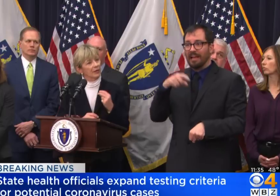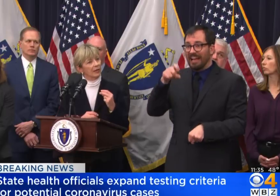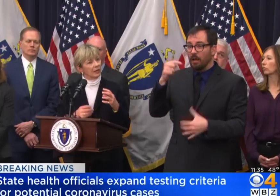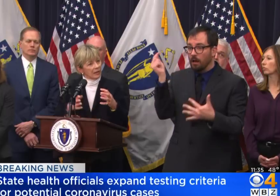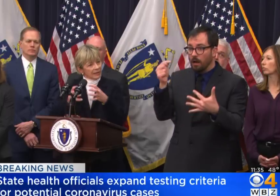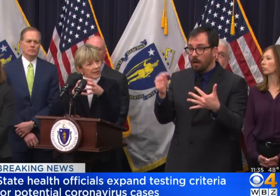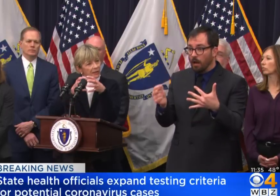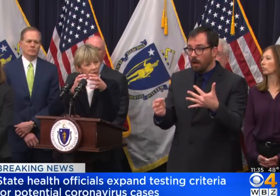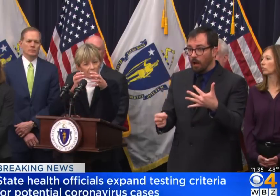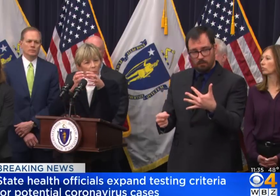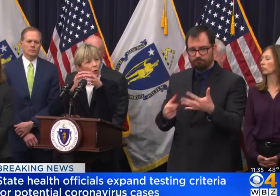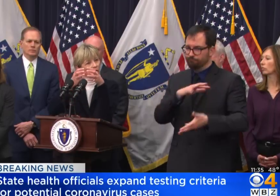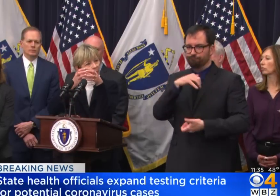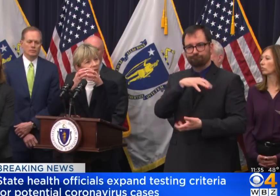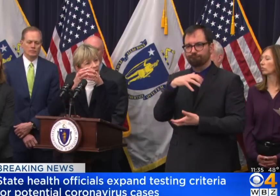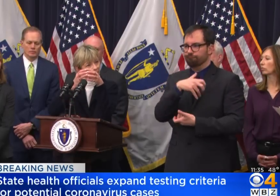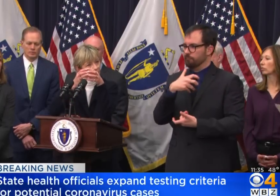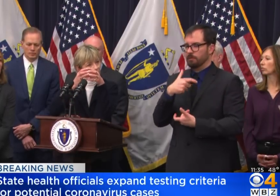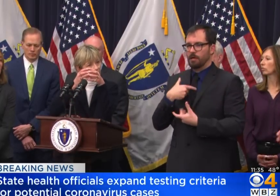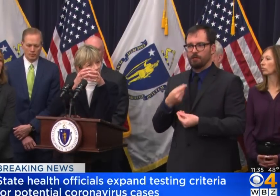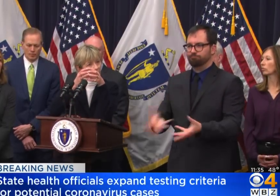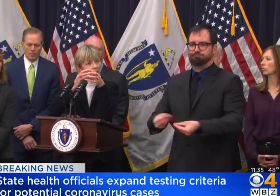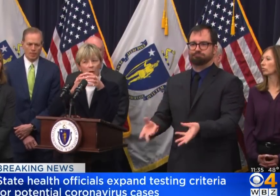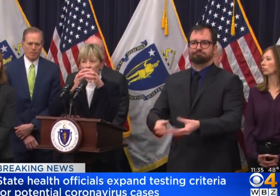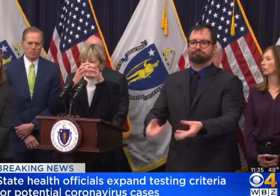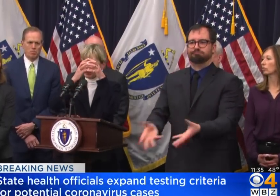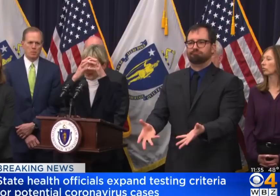THE AUTHORITY TO BASICALLY ASK HIM WHAT IT IS, WHAT RESOURCES I